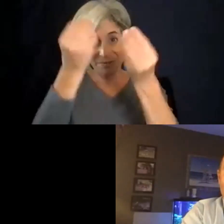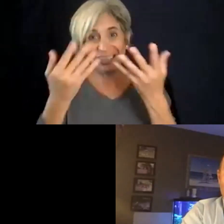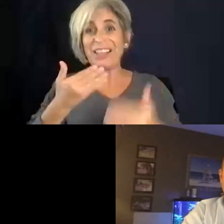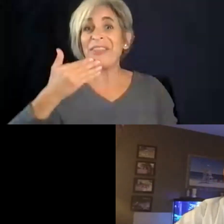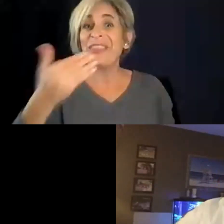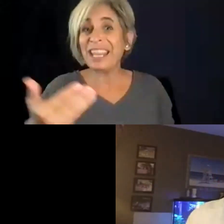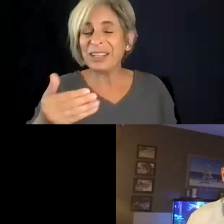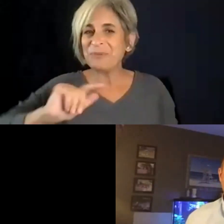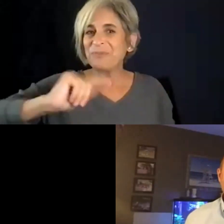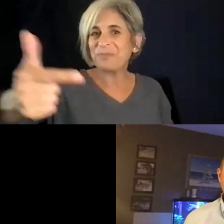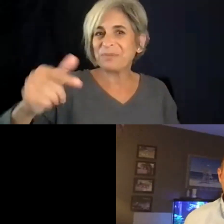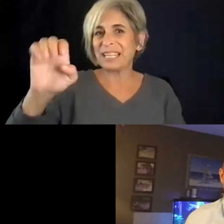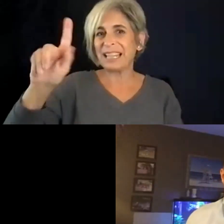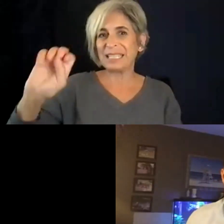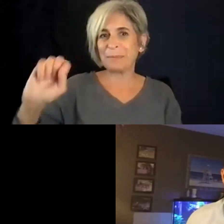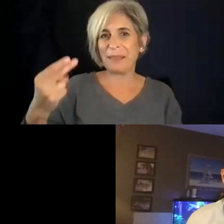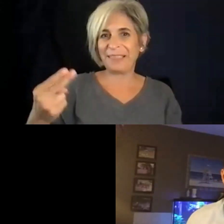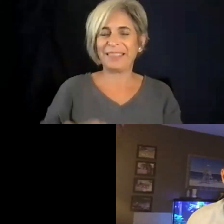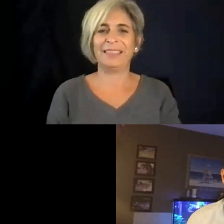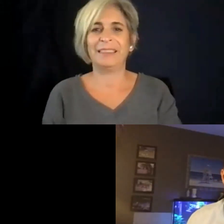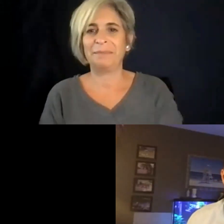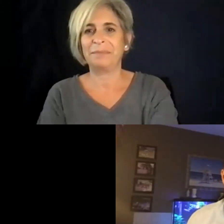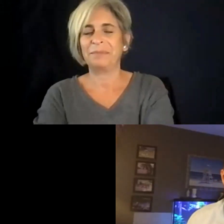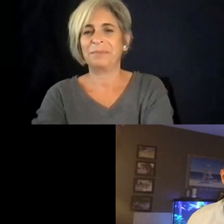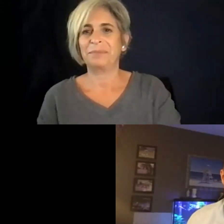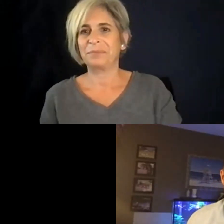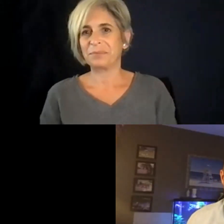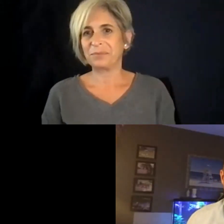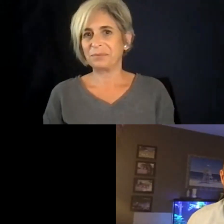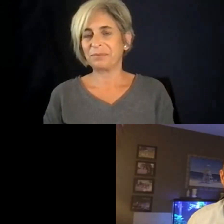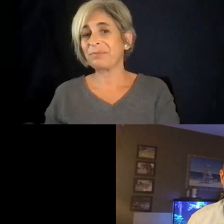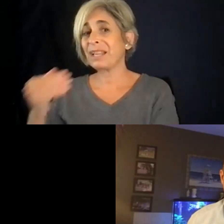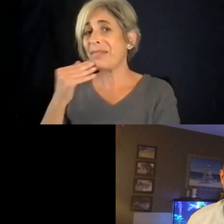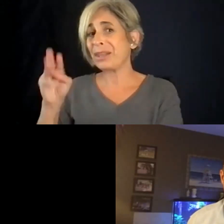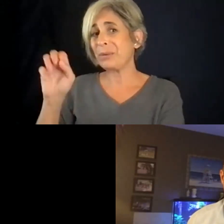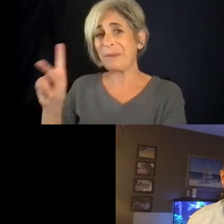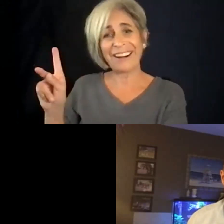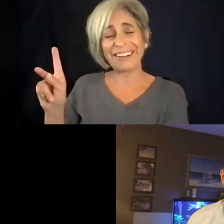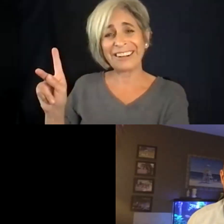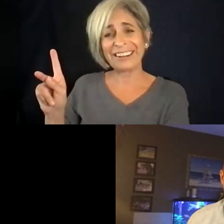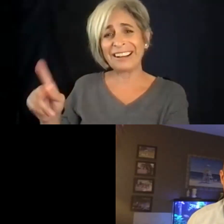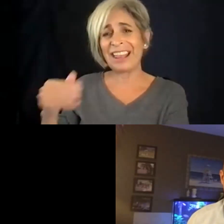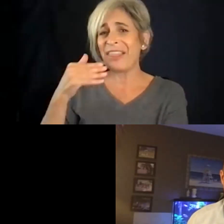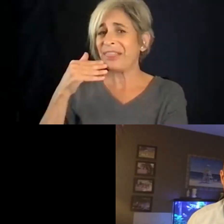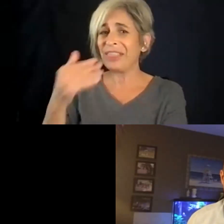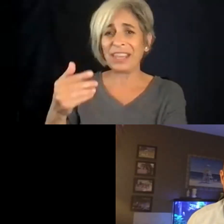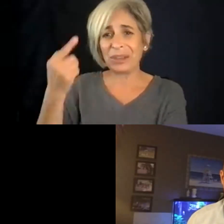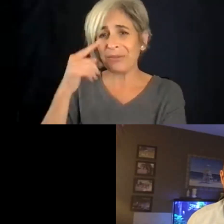Thank you, Mark and thank you, Advance Solutions for the sponsorship.